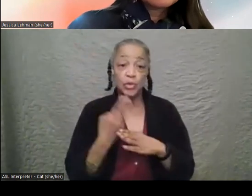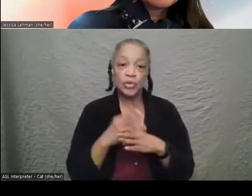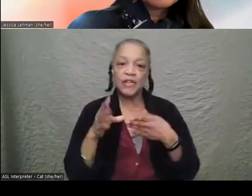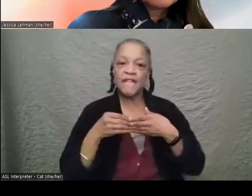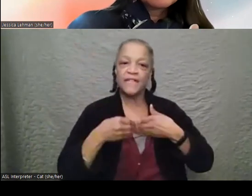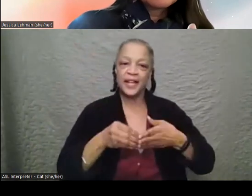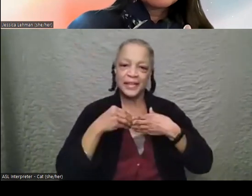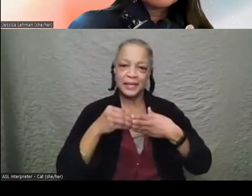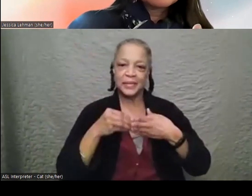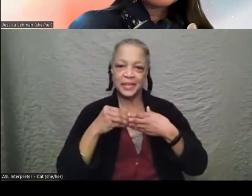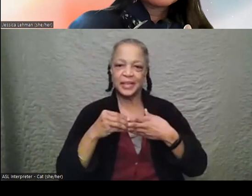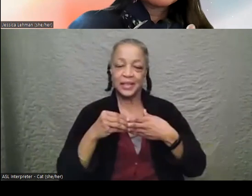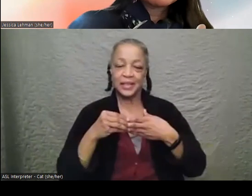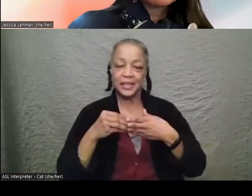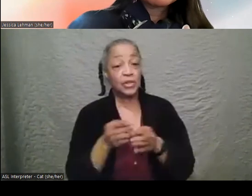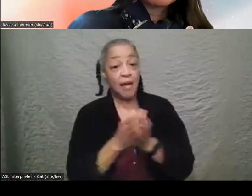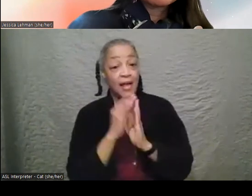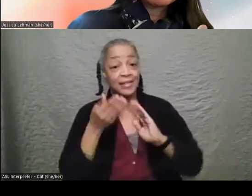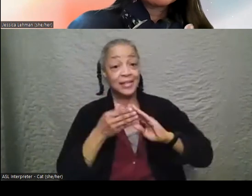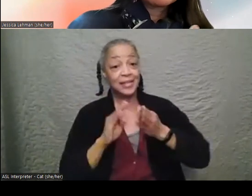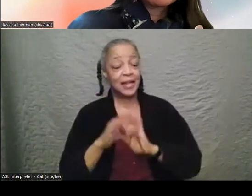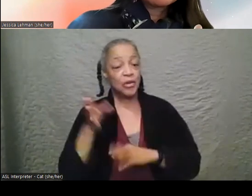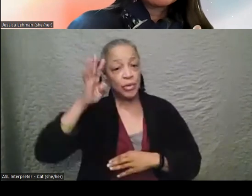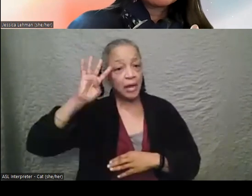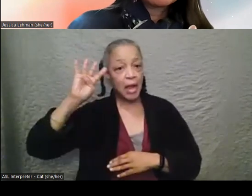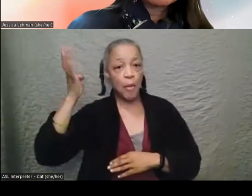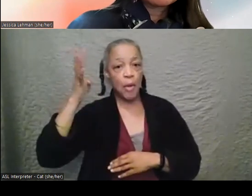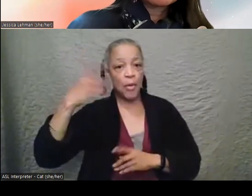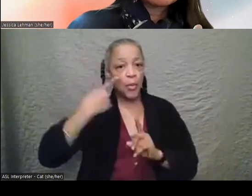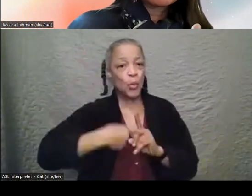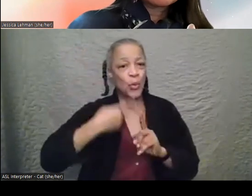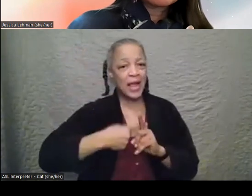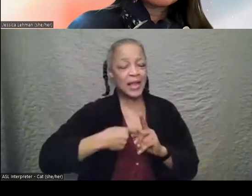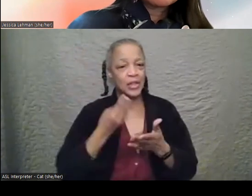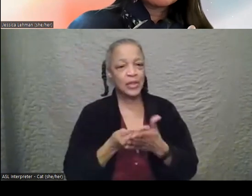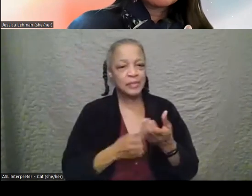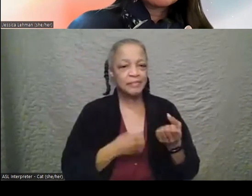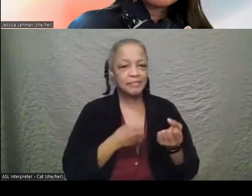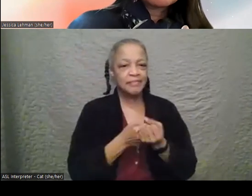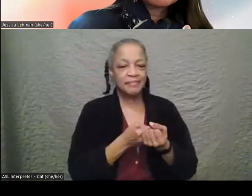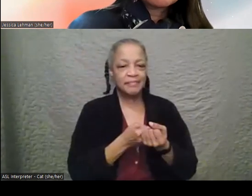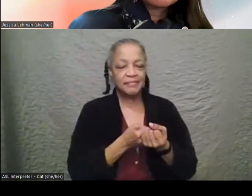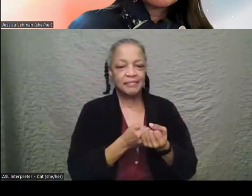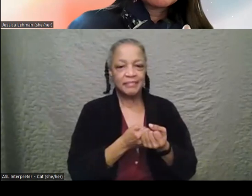It also called for the city to come up with a rental subsidy program that would use local